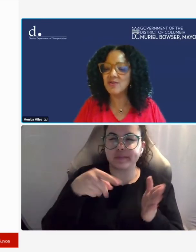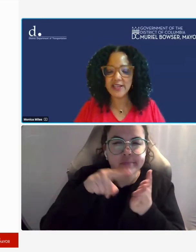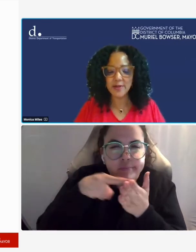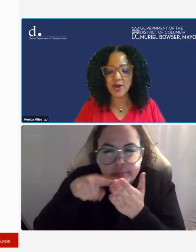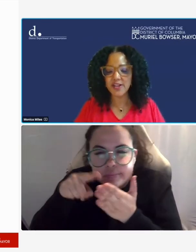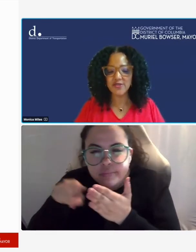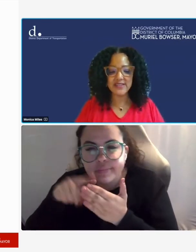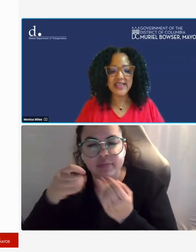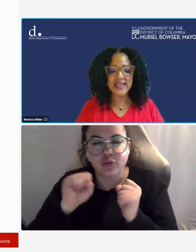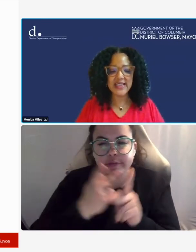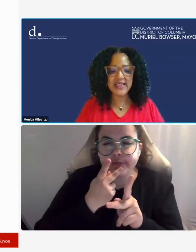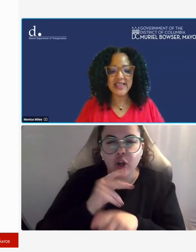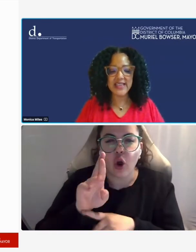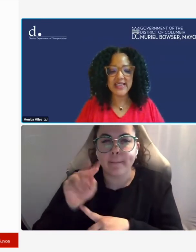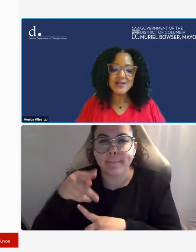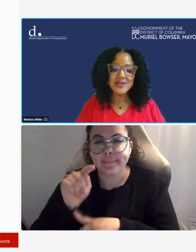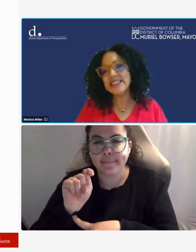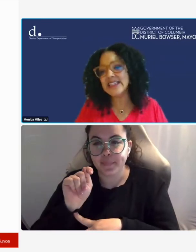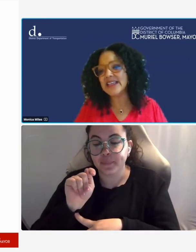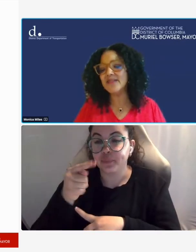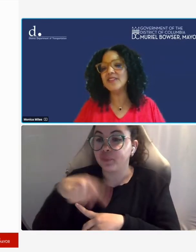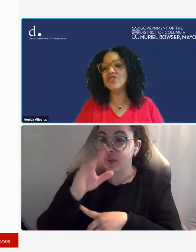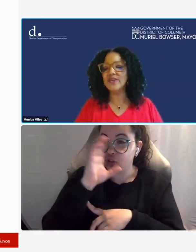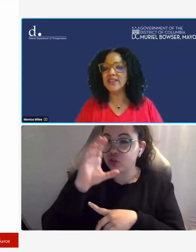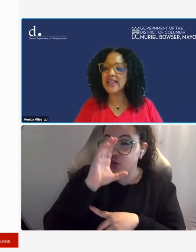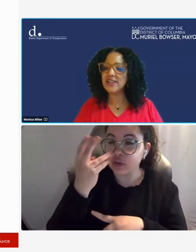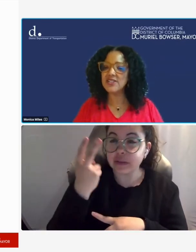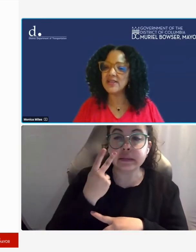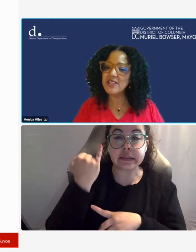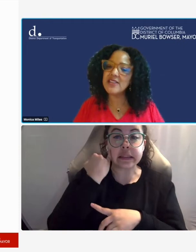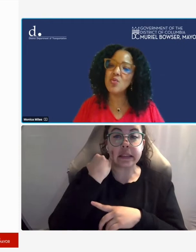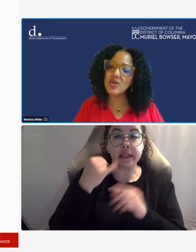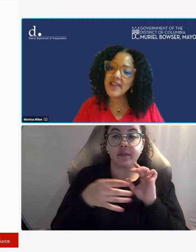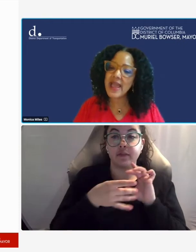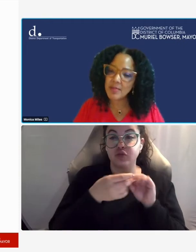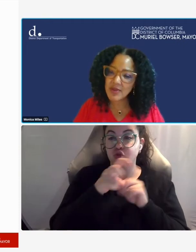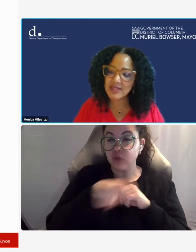party transactions they're looking to see if this transaction is something that would have happened